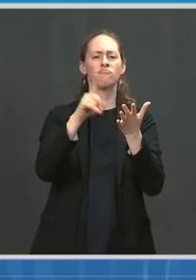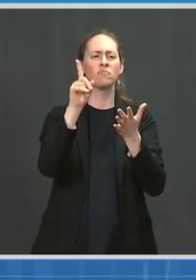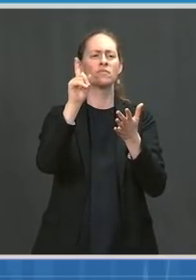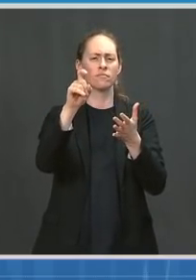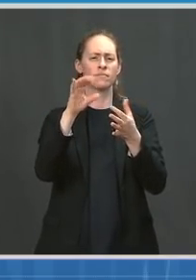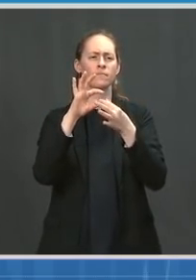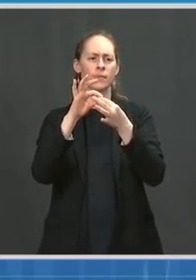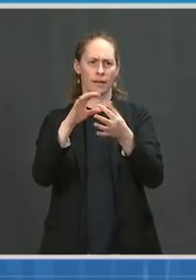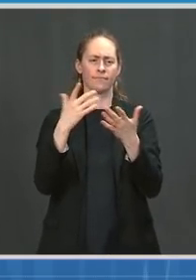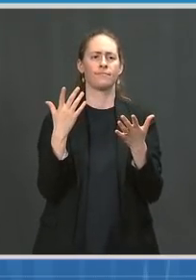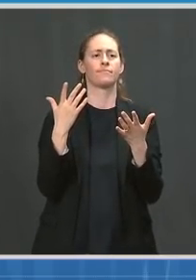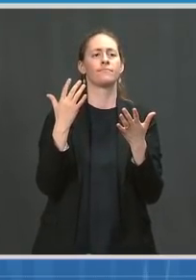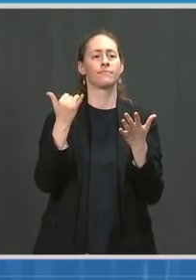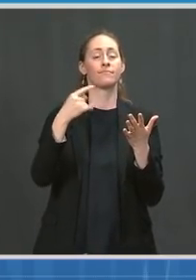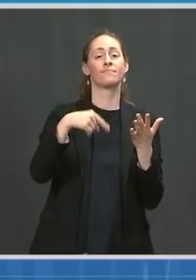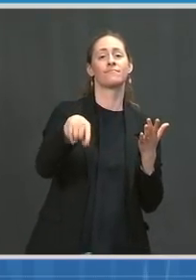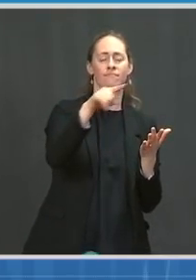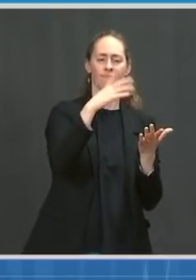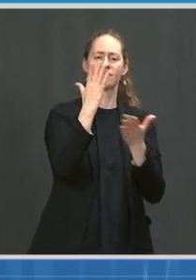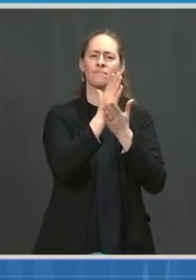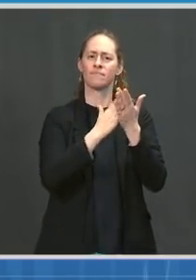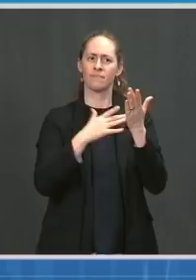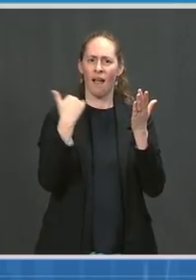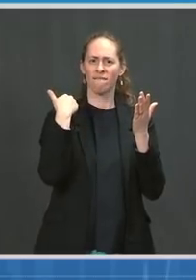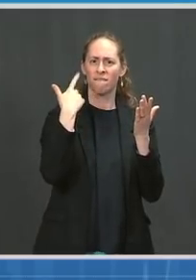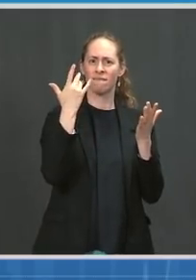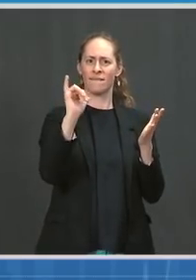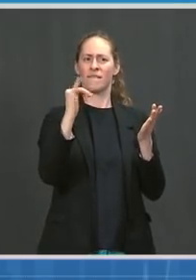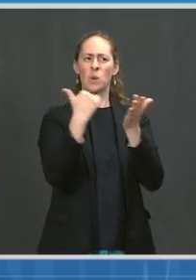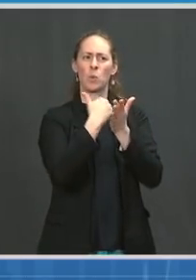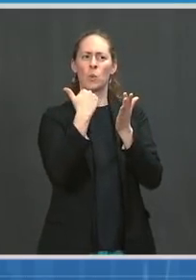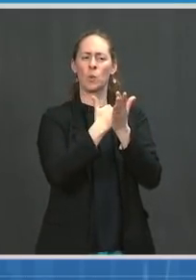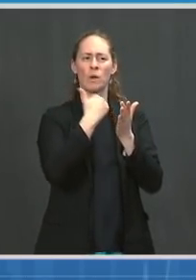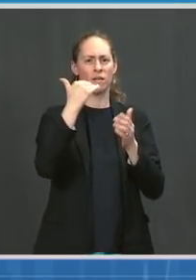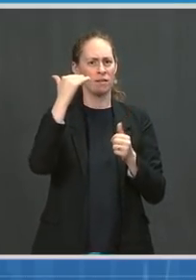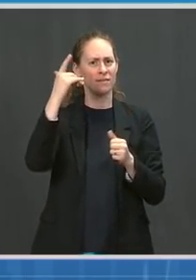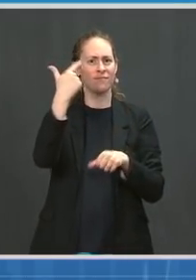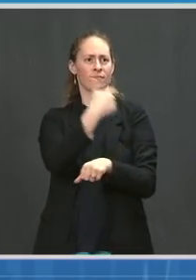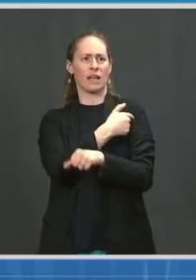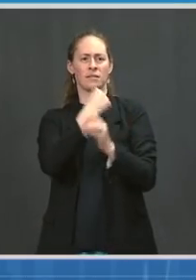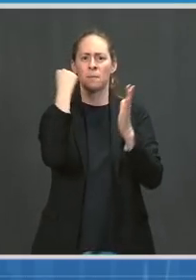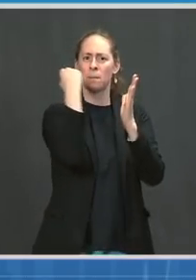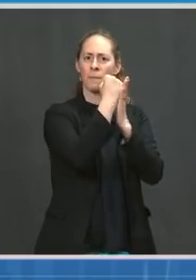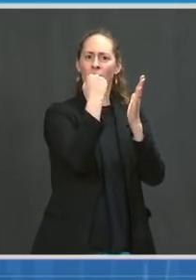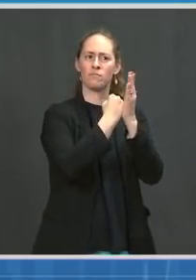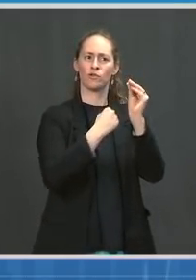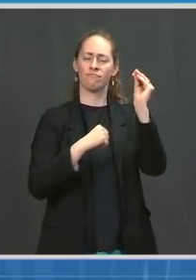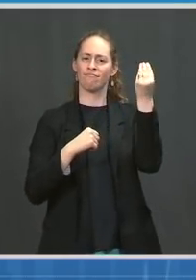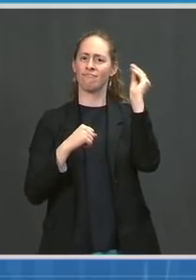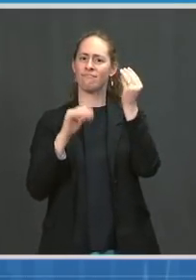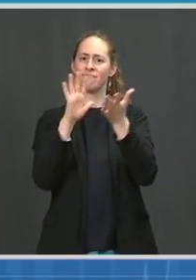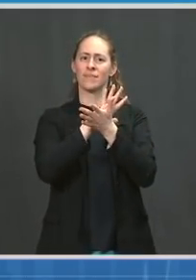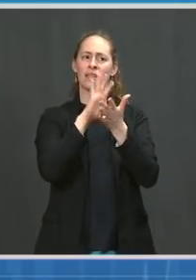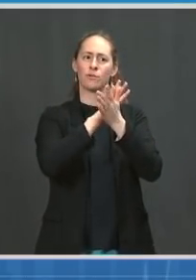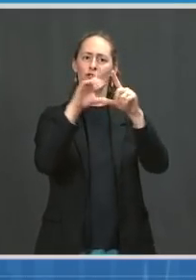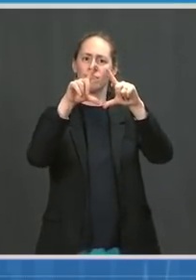I know the federal government -- you guys have repeatedly said you're not going to maintain a federal database,